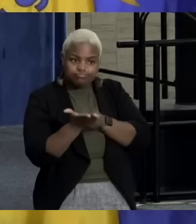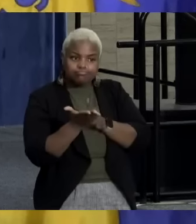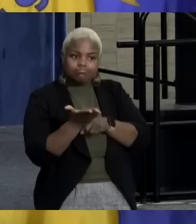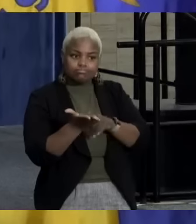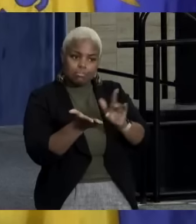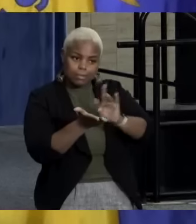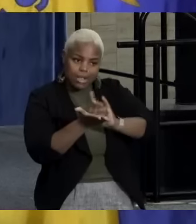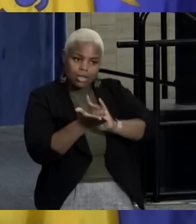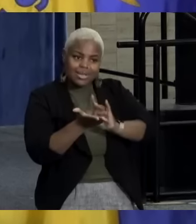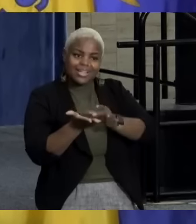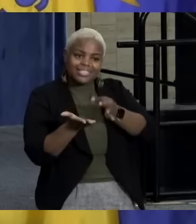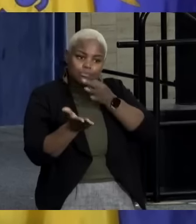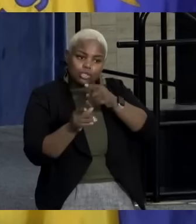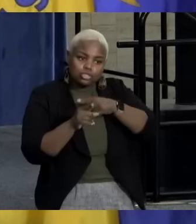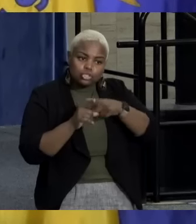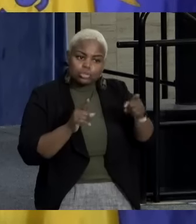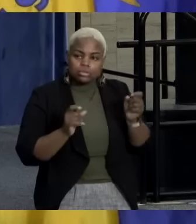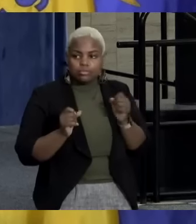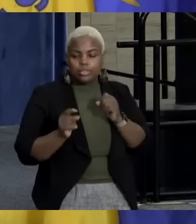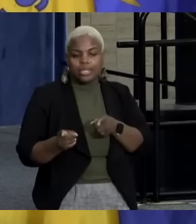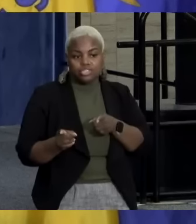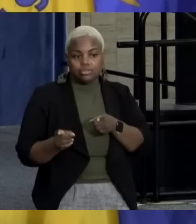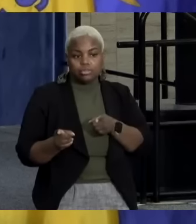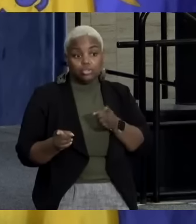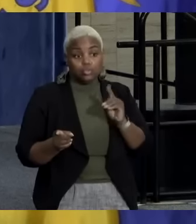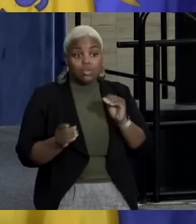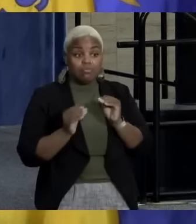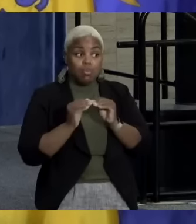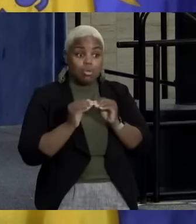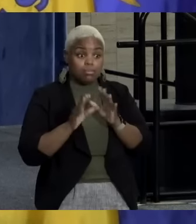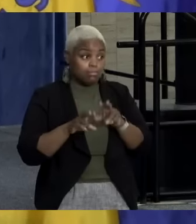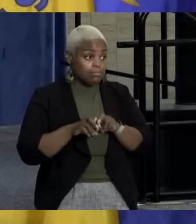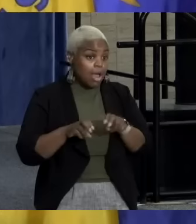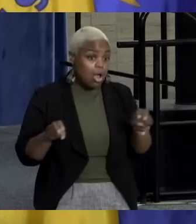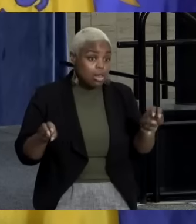spontaneously. And so, we're doing more of that. We're doing both advisory committees following